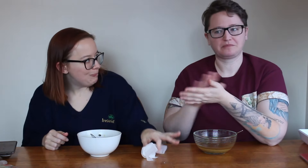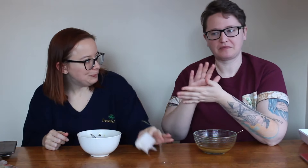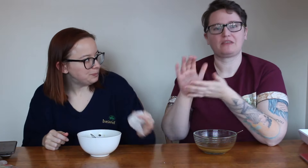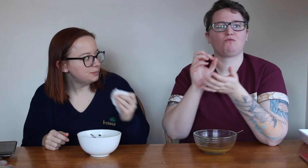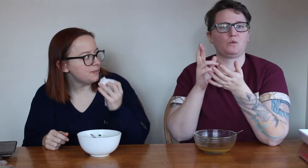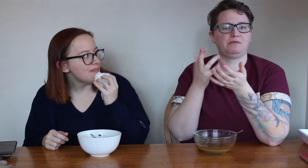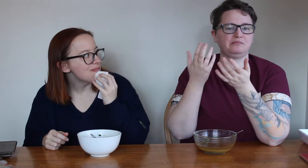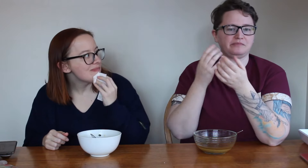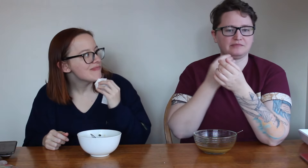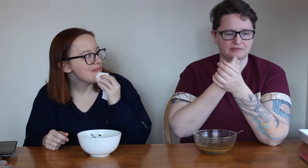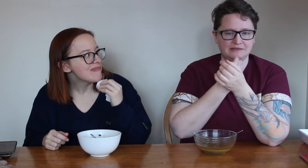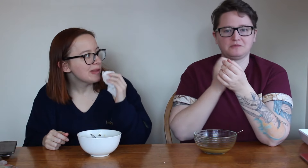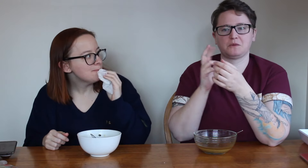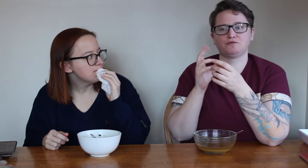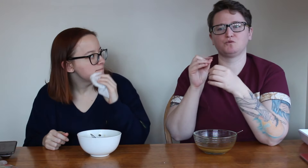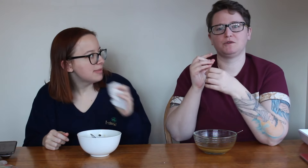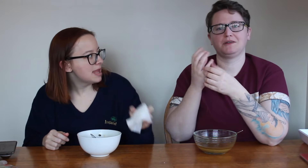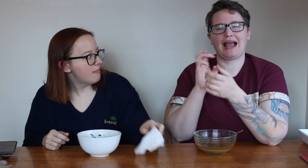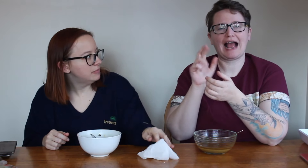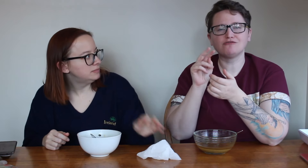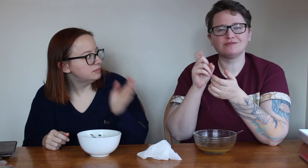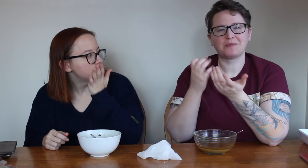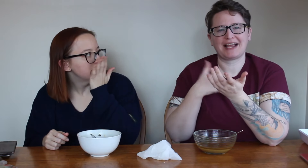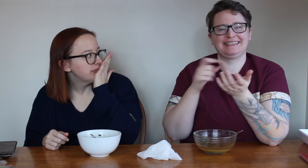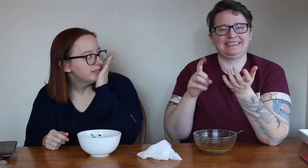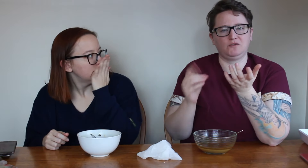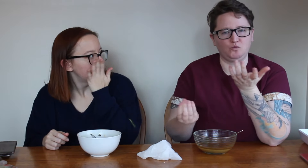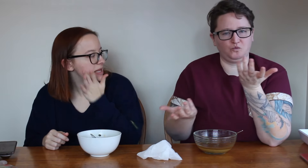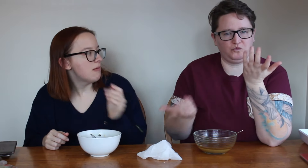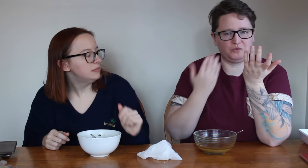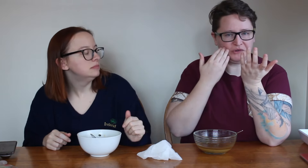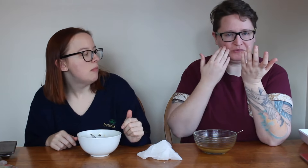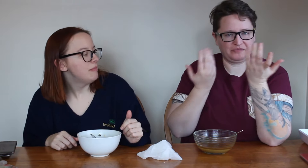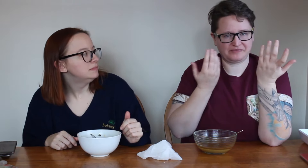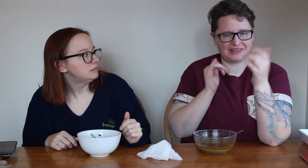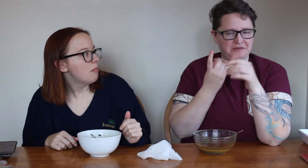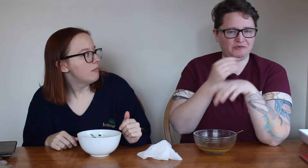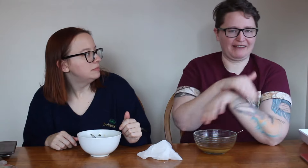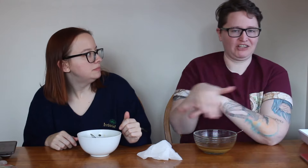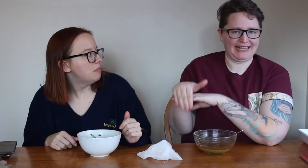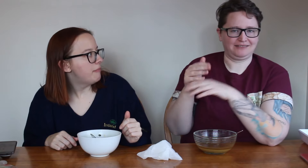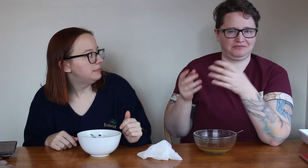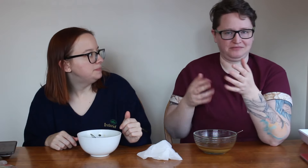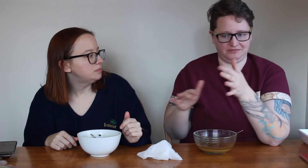You know take care of the rest of whatever I need to do. You know sometimes I save my dinner until after he goes to sleep Just because I'm doing so much with him and I don't have time to eat and